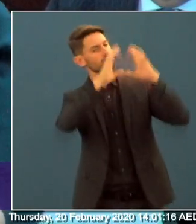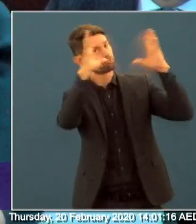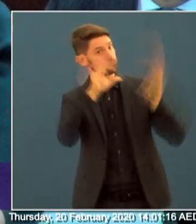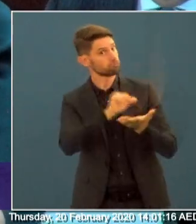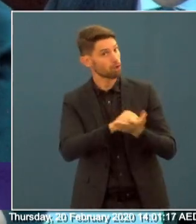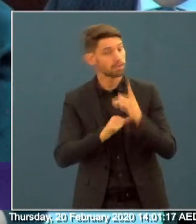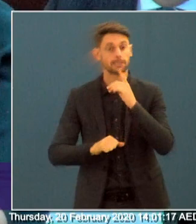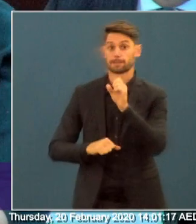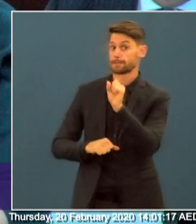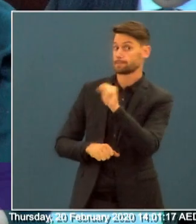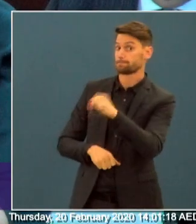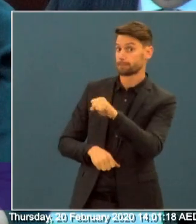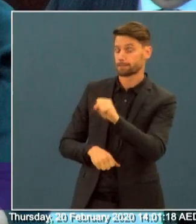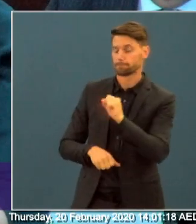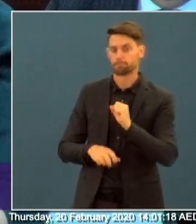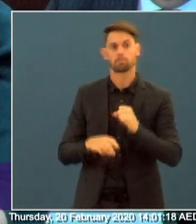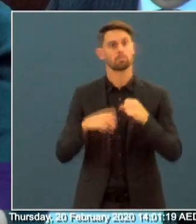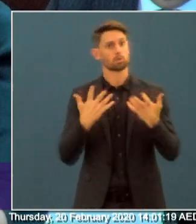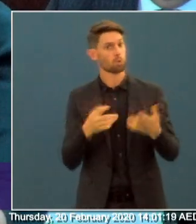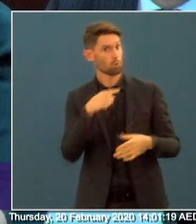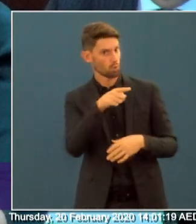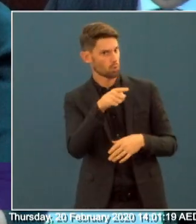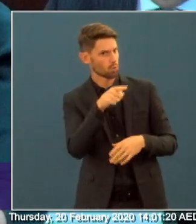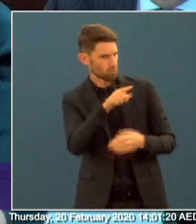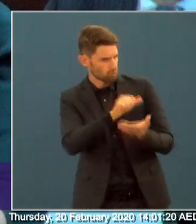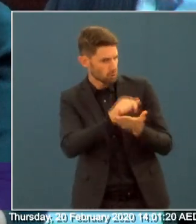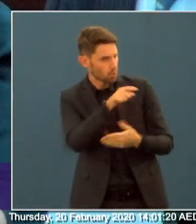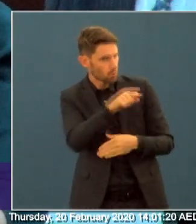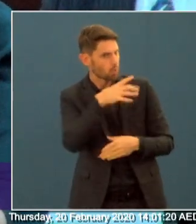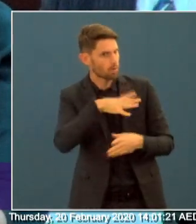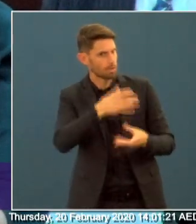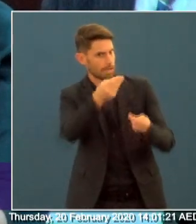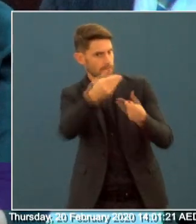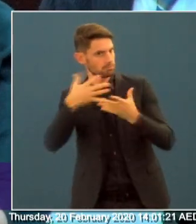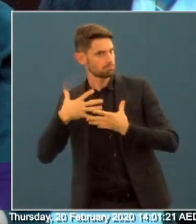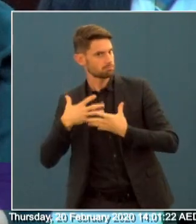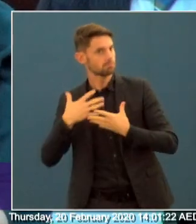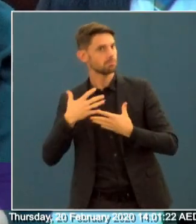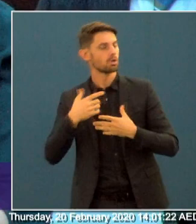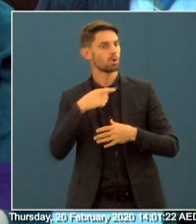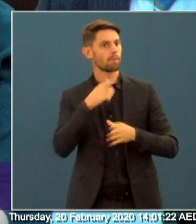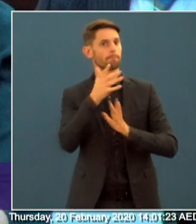And so you wanted to highlight that it's not a case where you're coming to the recommendations